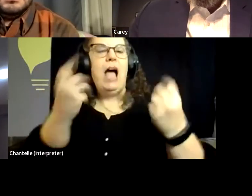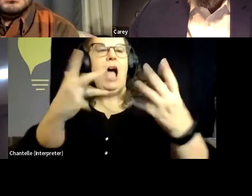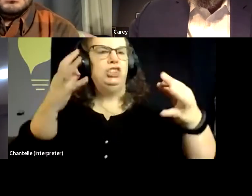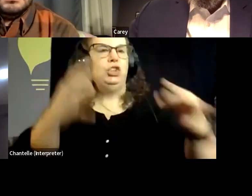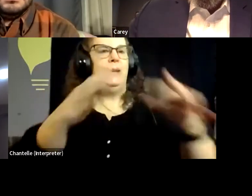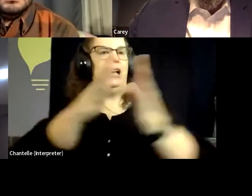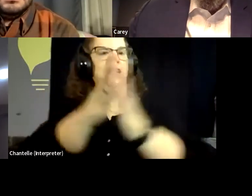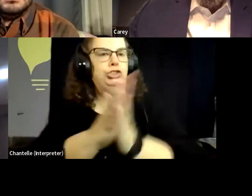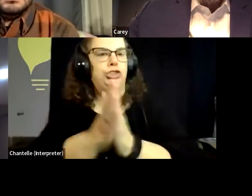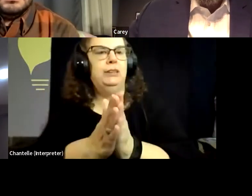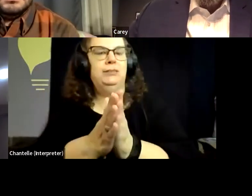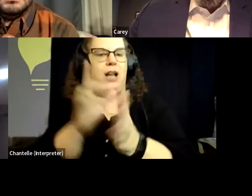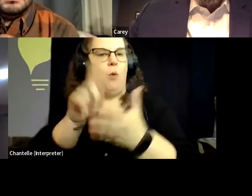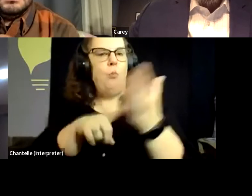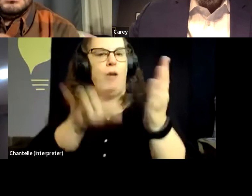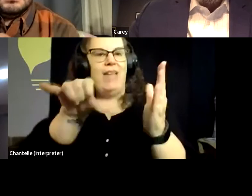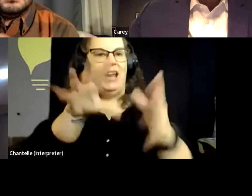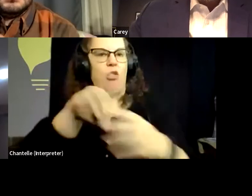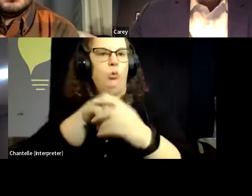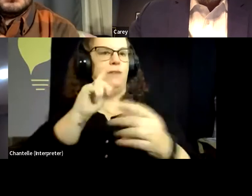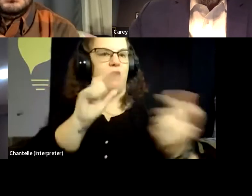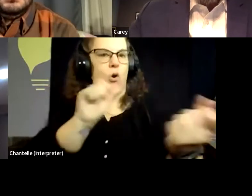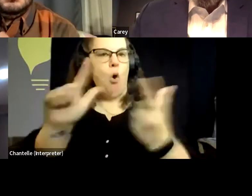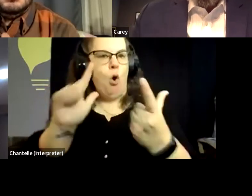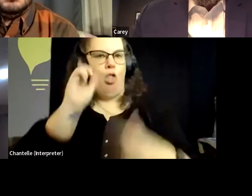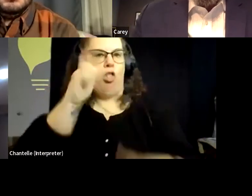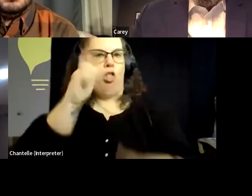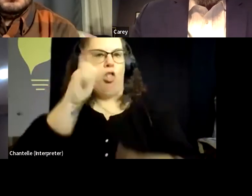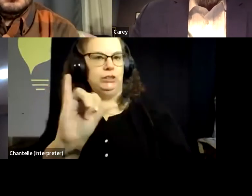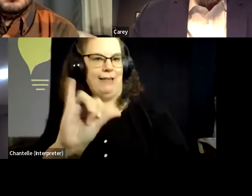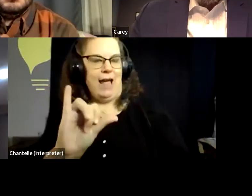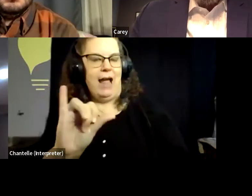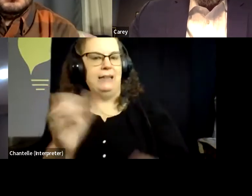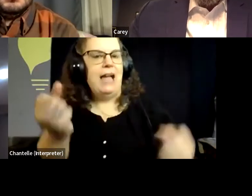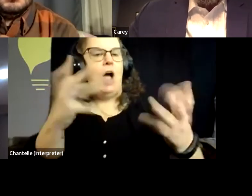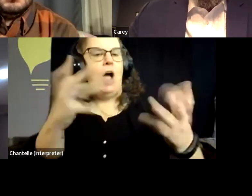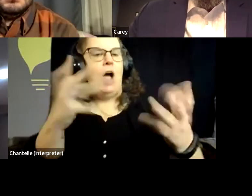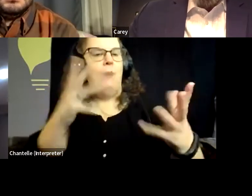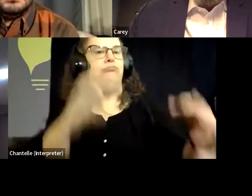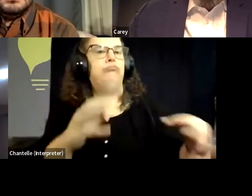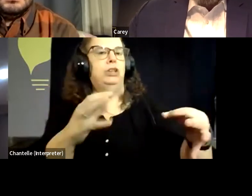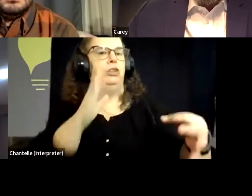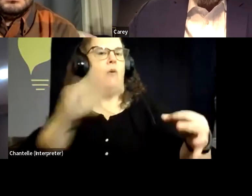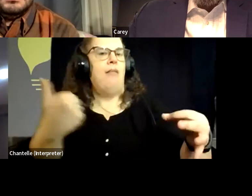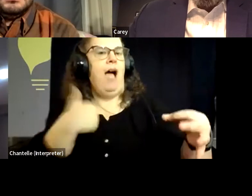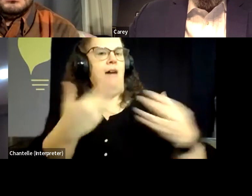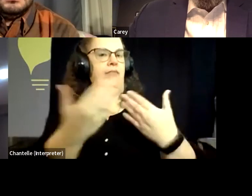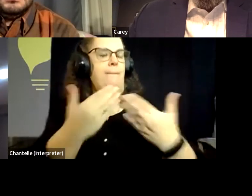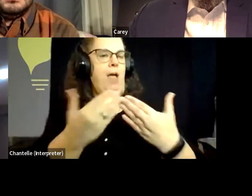and what that inclusion for all looks like ? The amount of determination that people with disability ies may have that may be overlooked and